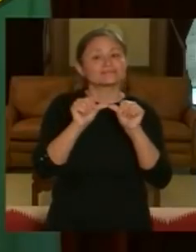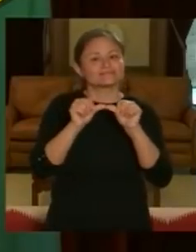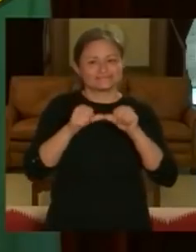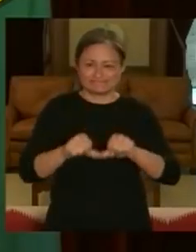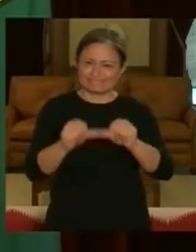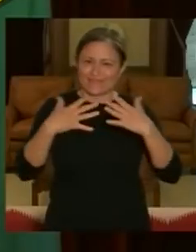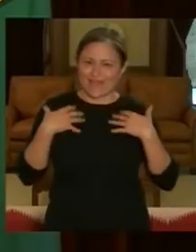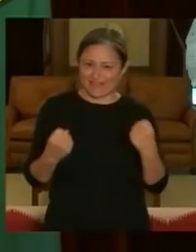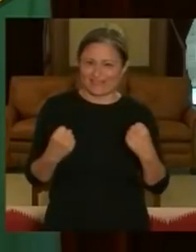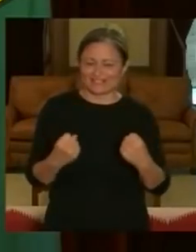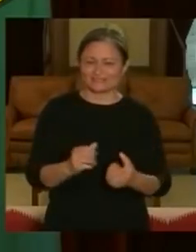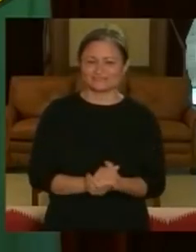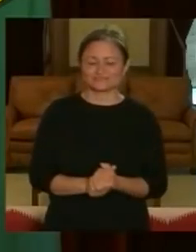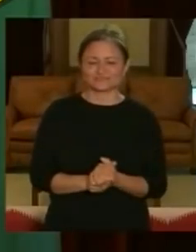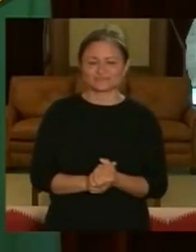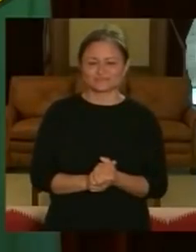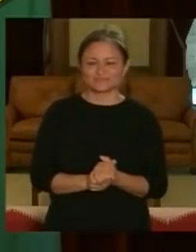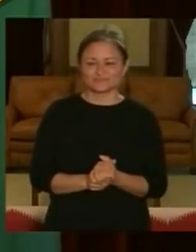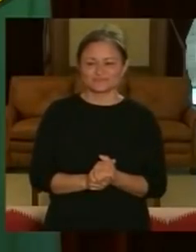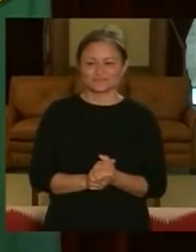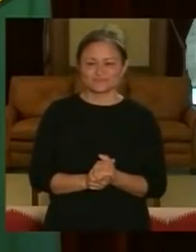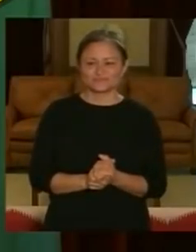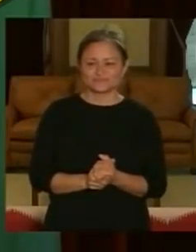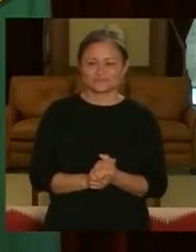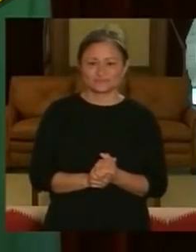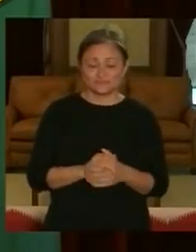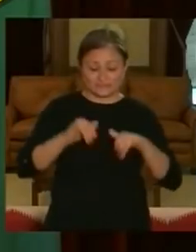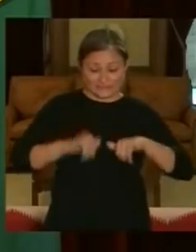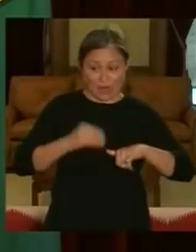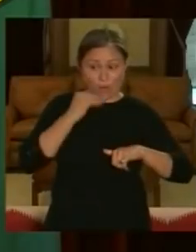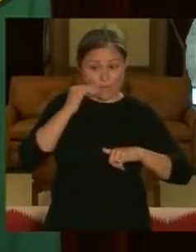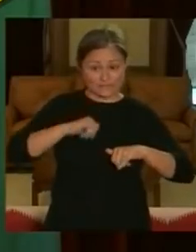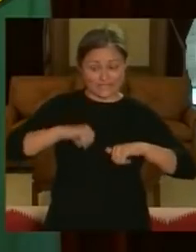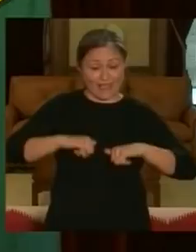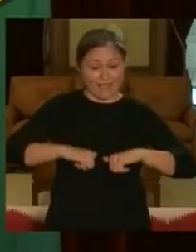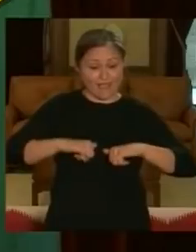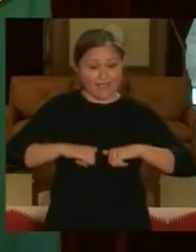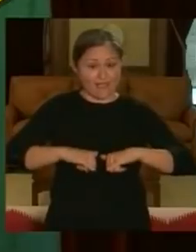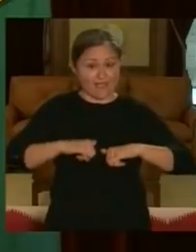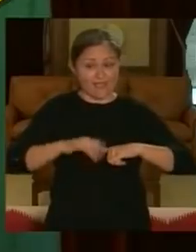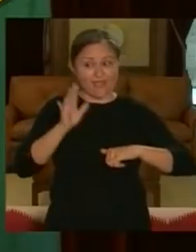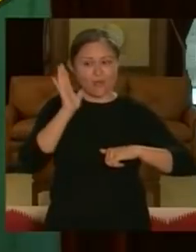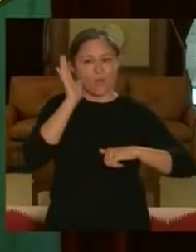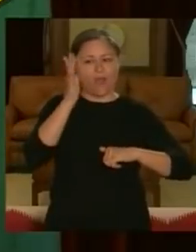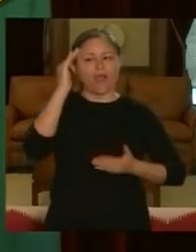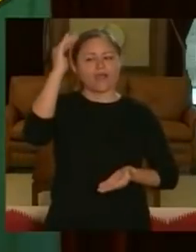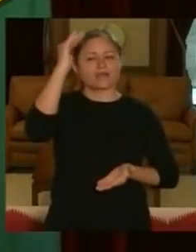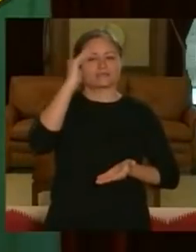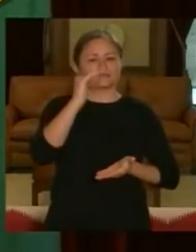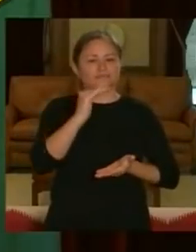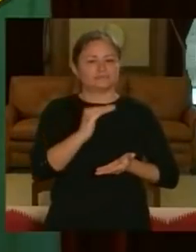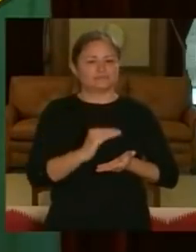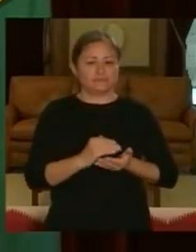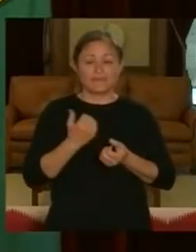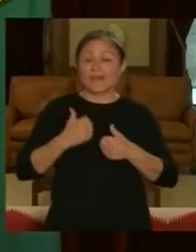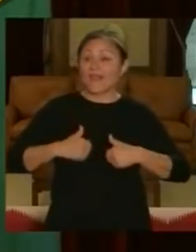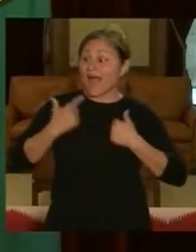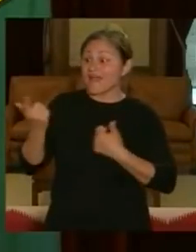WITH THIS IN MIND. STAY HOME, STAY HEALTHY, AND THE LESS TIME YOU SPEND OUT IN PUBLIC, THE MORE LIVES WE CAN